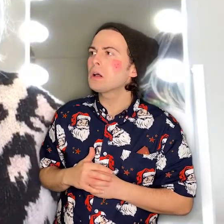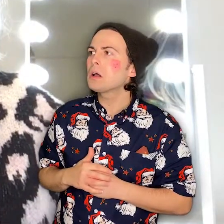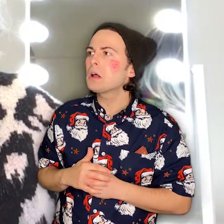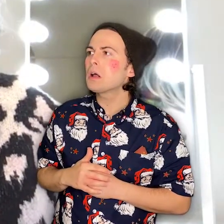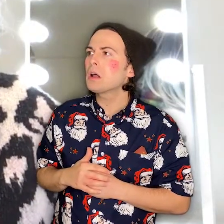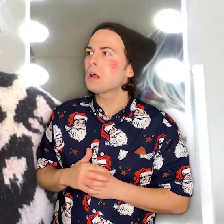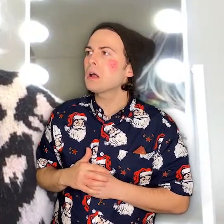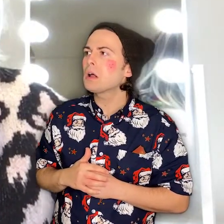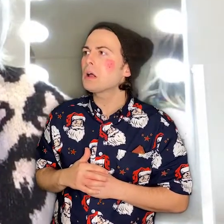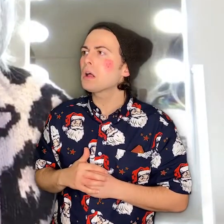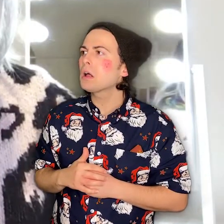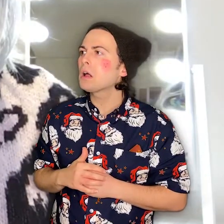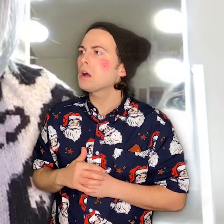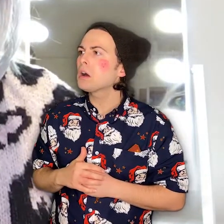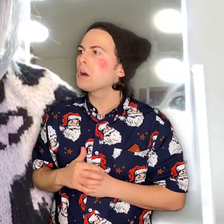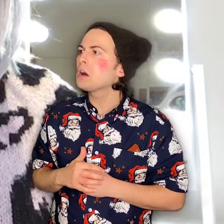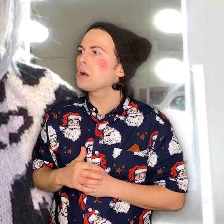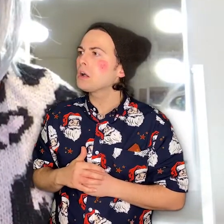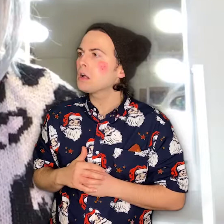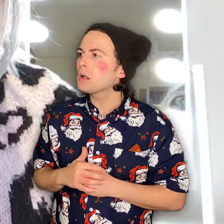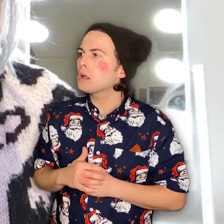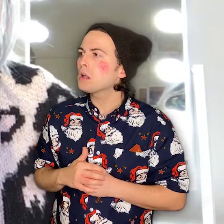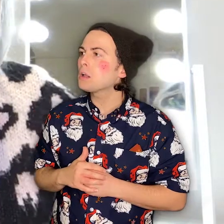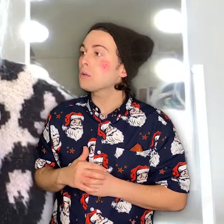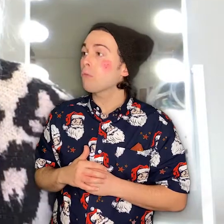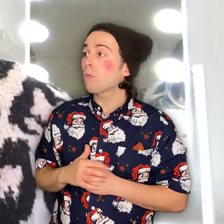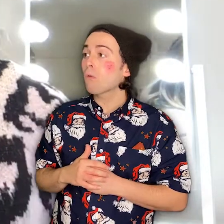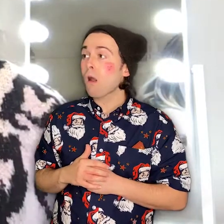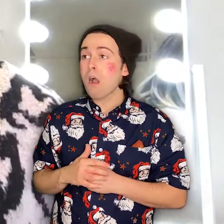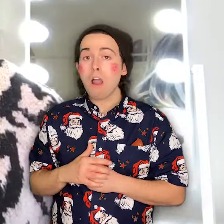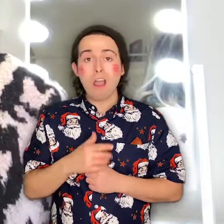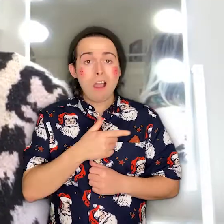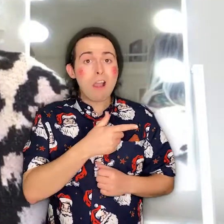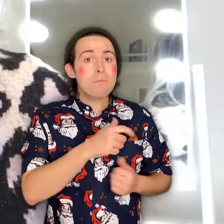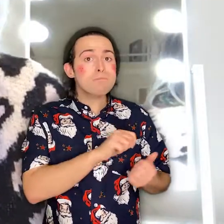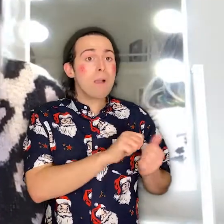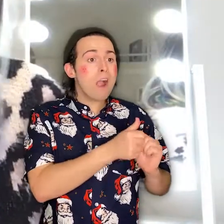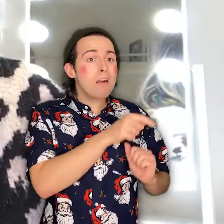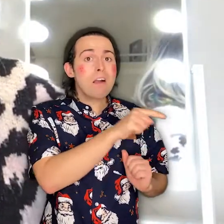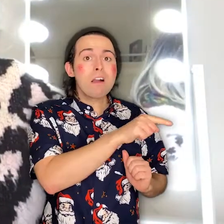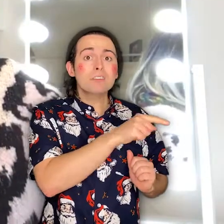living. I got Stephen his job at the Pantoland General A&E and they jumped at the chance